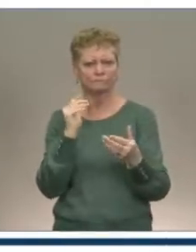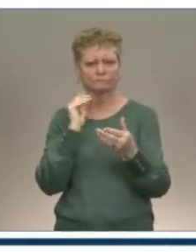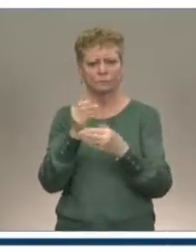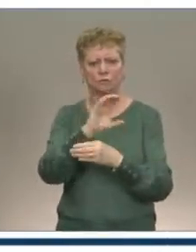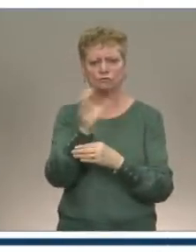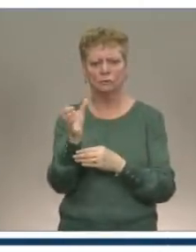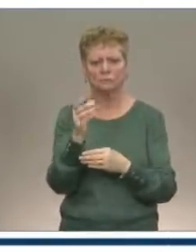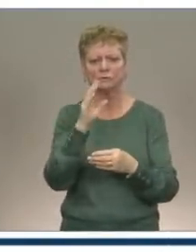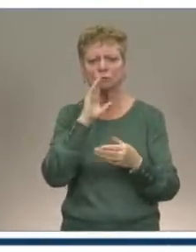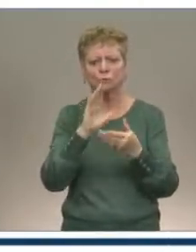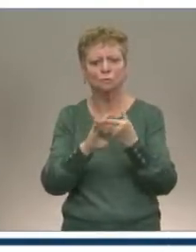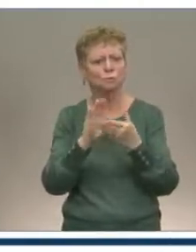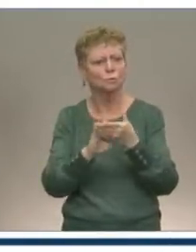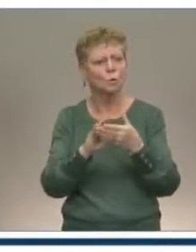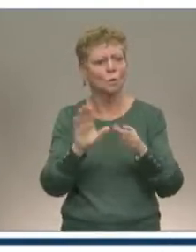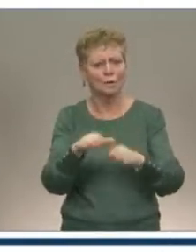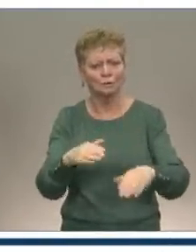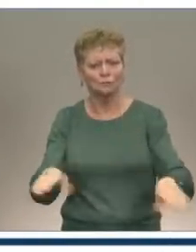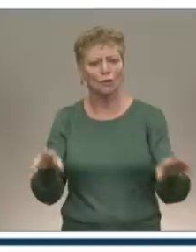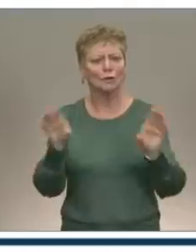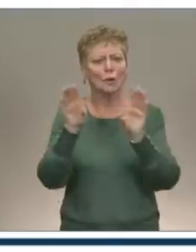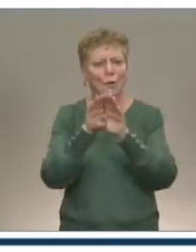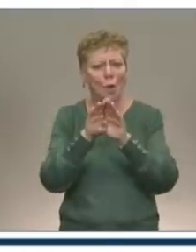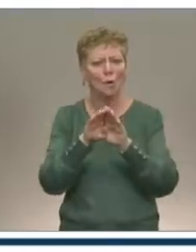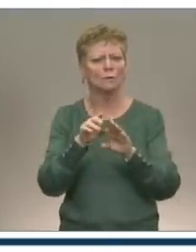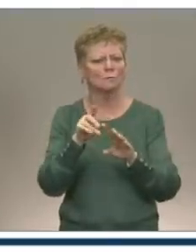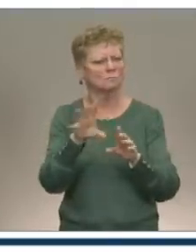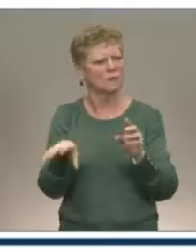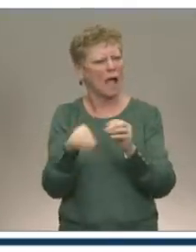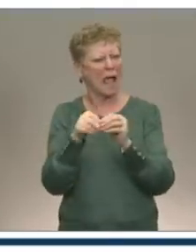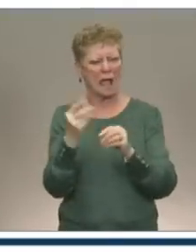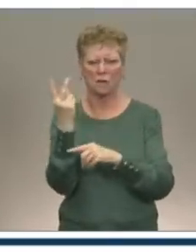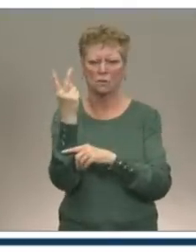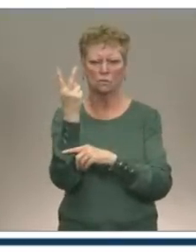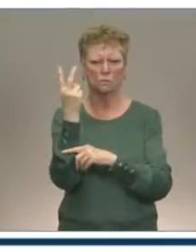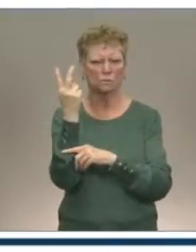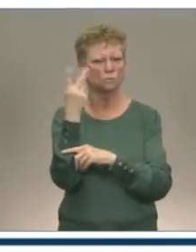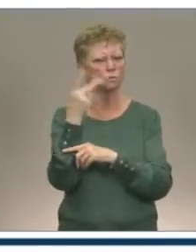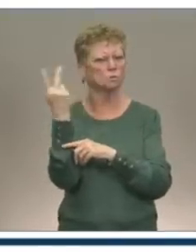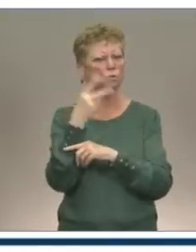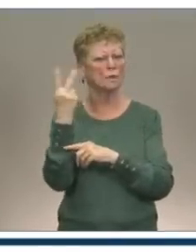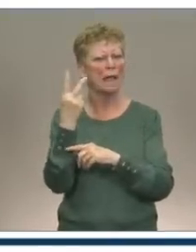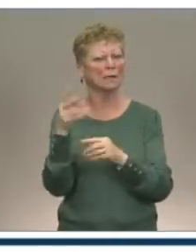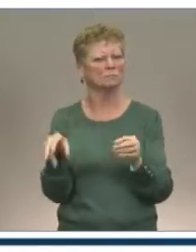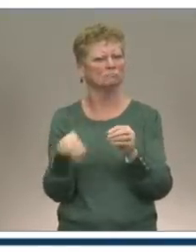guess christmas break for kids in school what's the thinking behind that and what about families